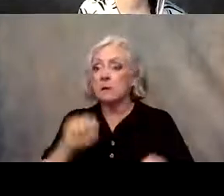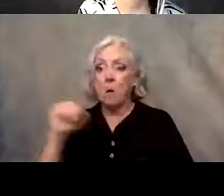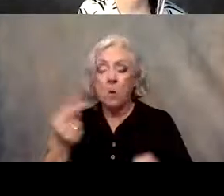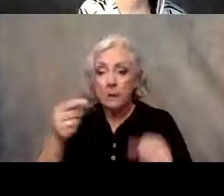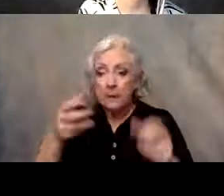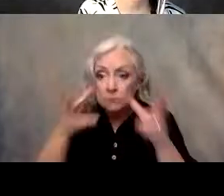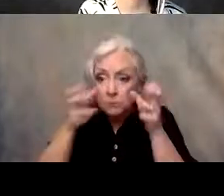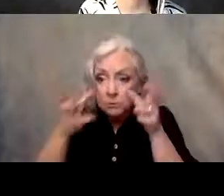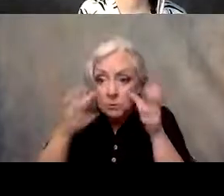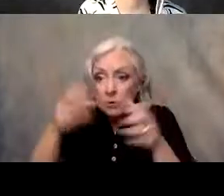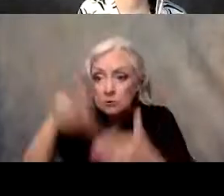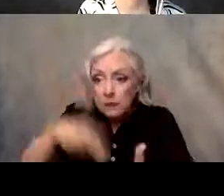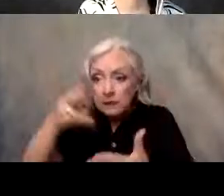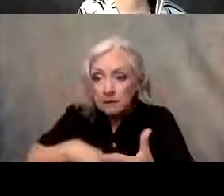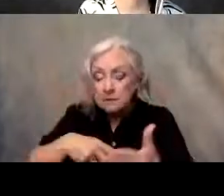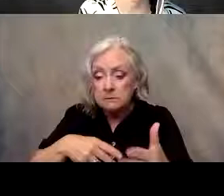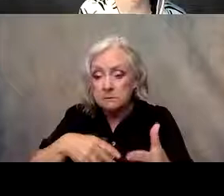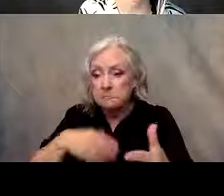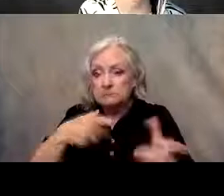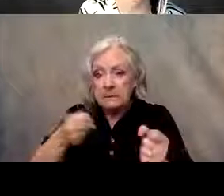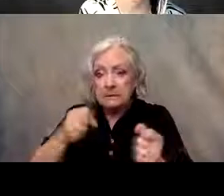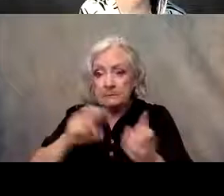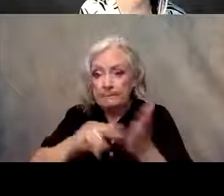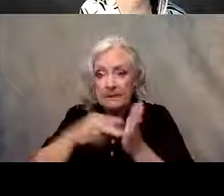there has to be a limit on how many characters there are on a screen.